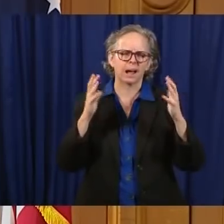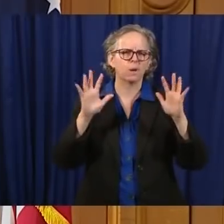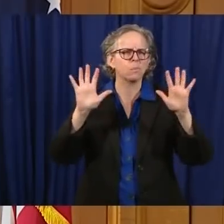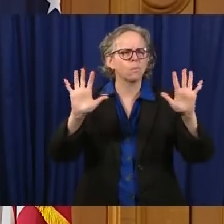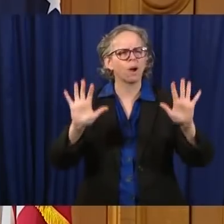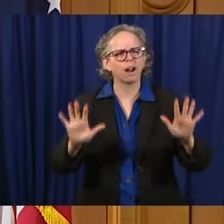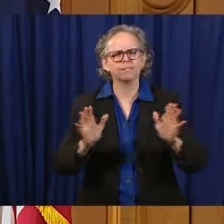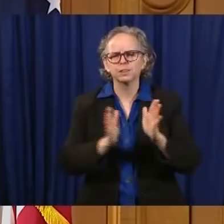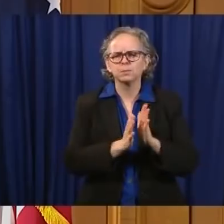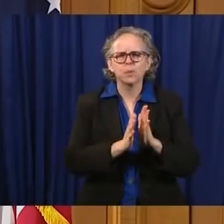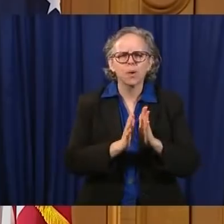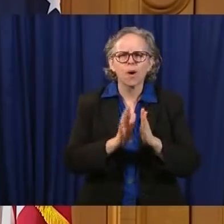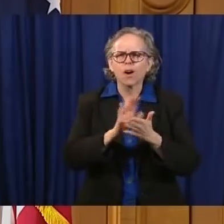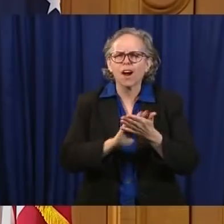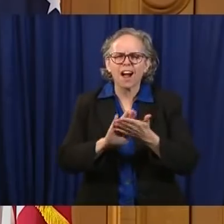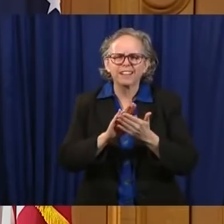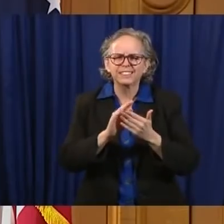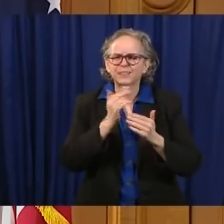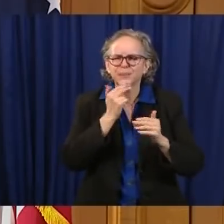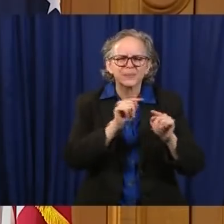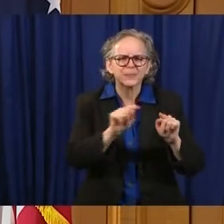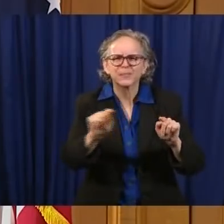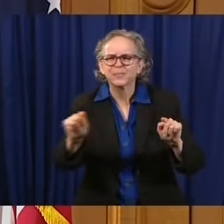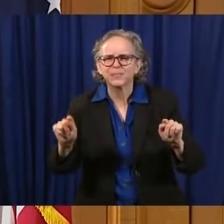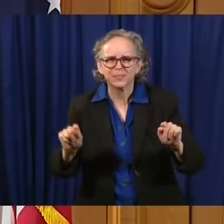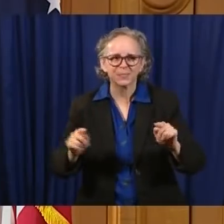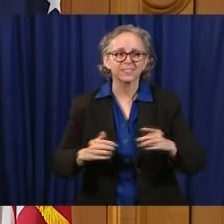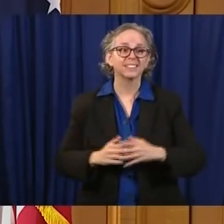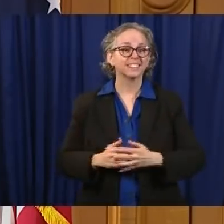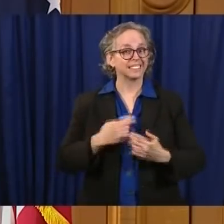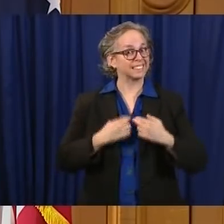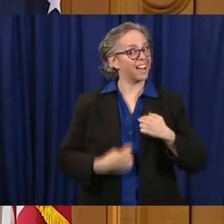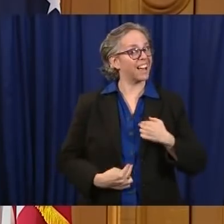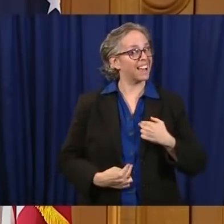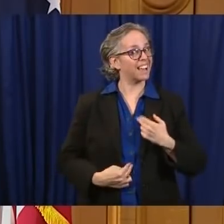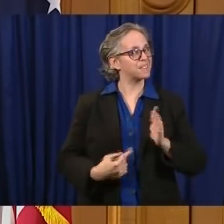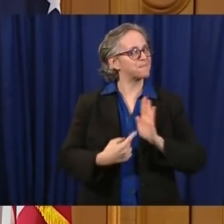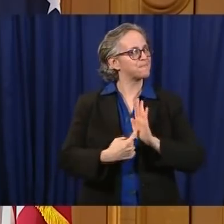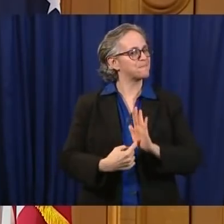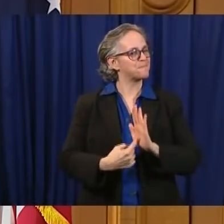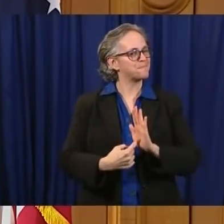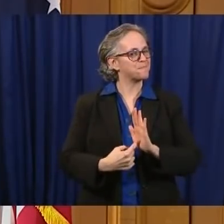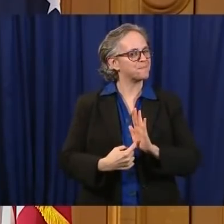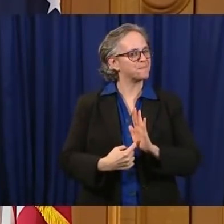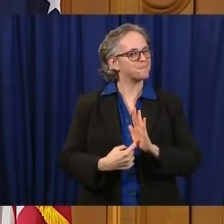COLLEAGUES, THE UNIVERSITIES HERE IN OHIO, OHIO HAS SOME